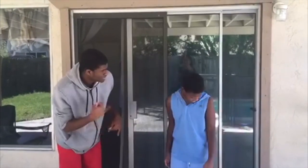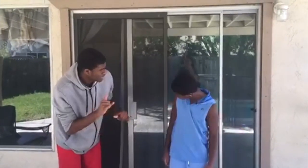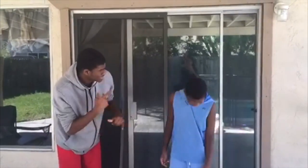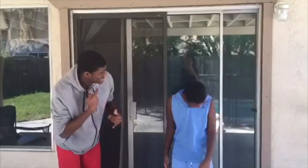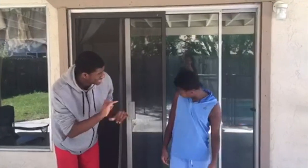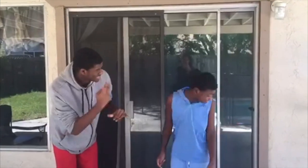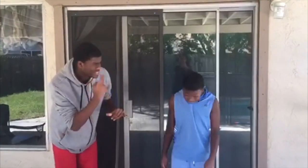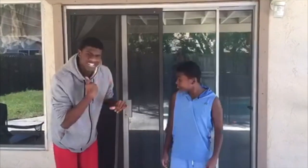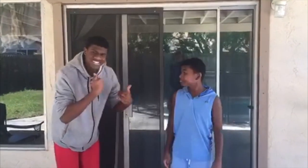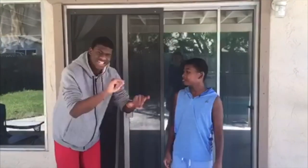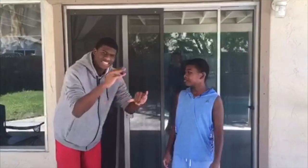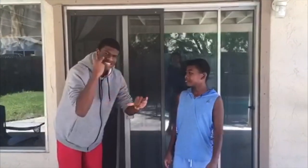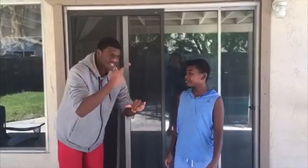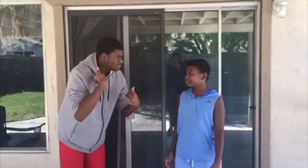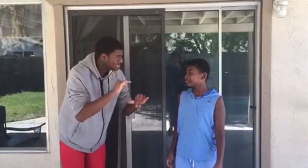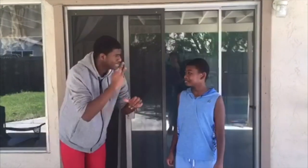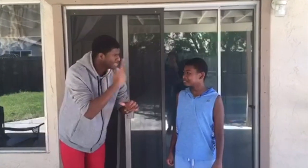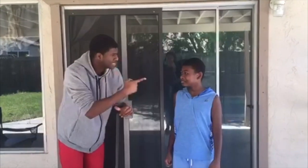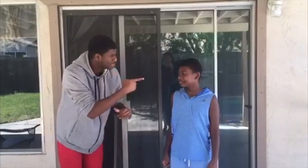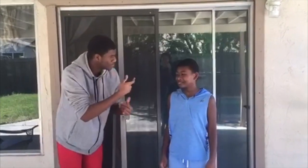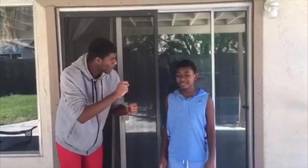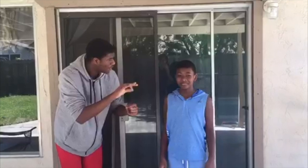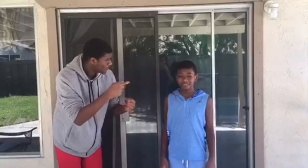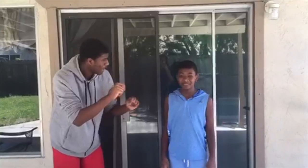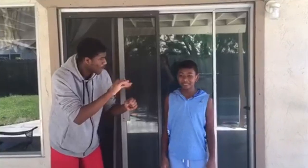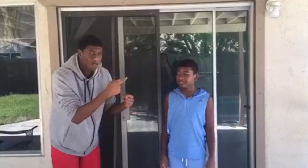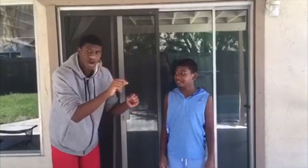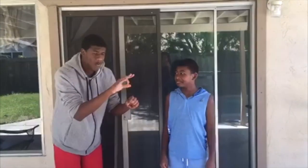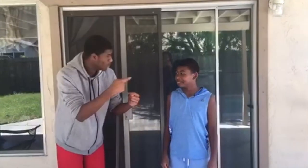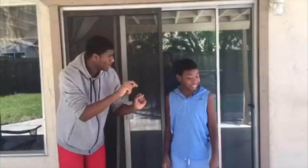I can still see the penny, get it off, try to get it off.